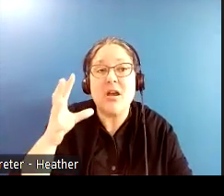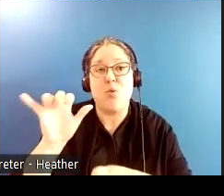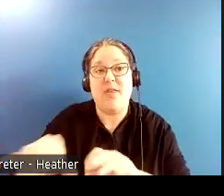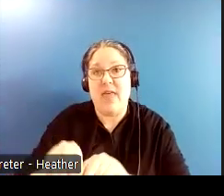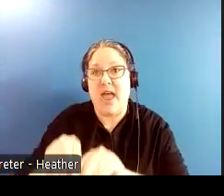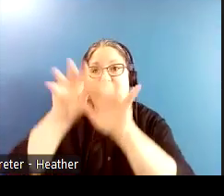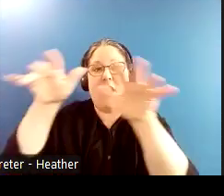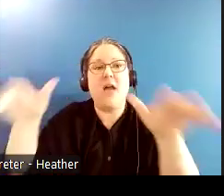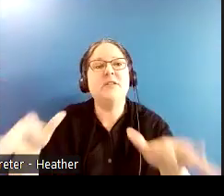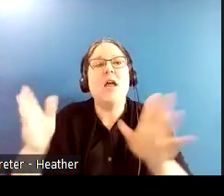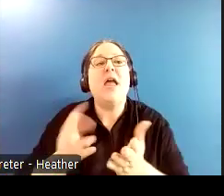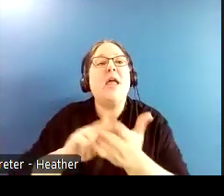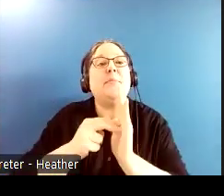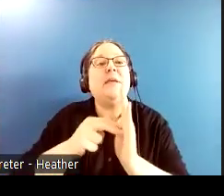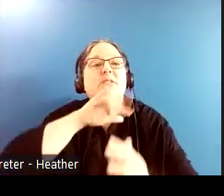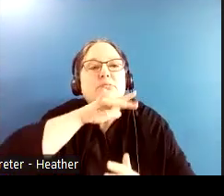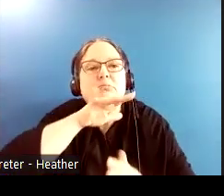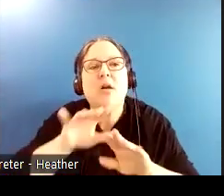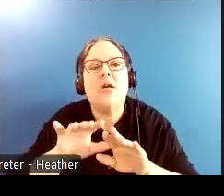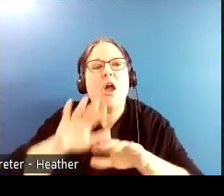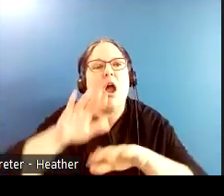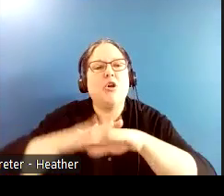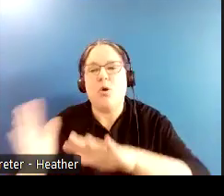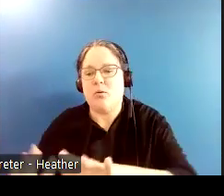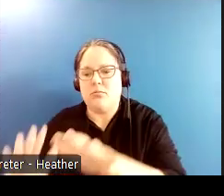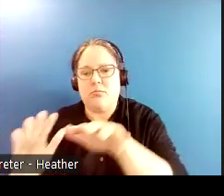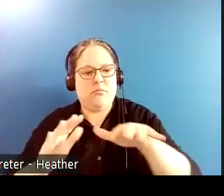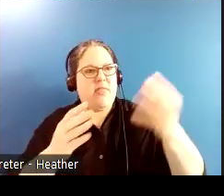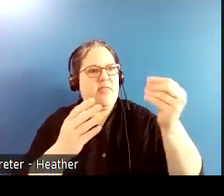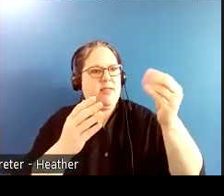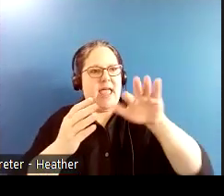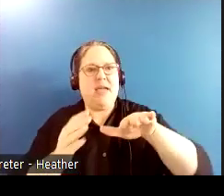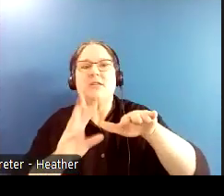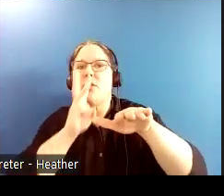bunch of nutrients over fig farms and barley farms uh that if it didn't get replenished every year,